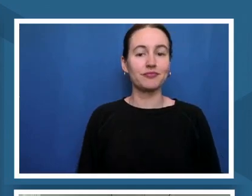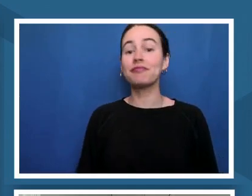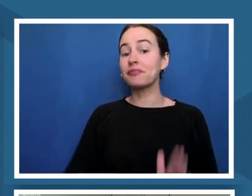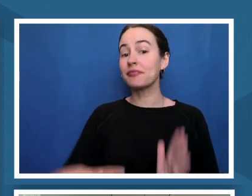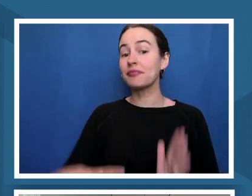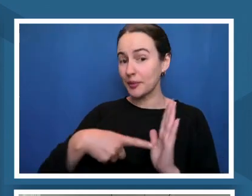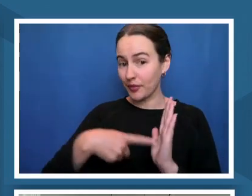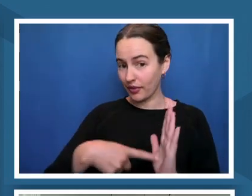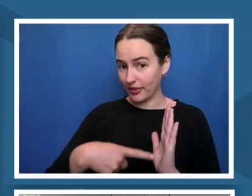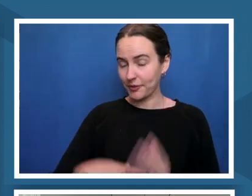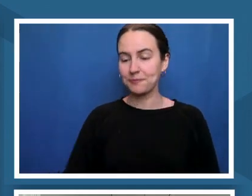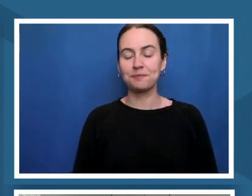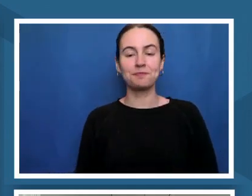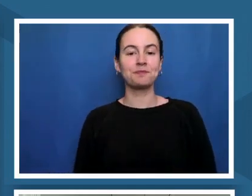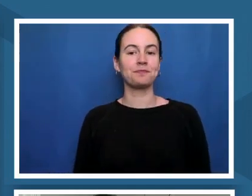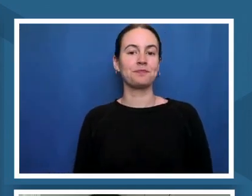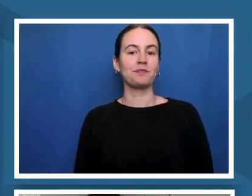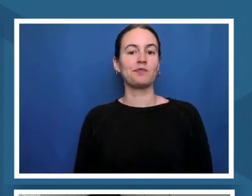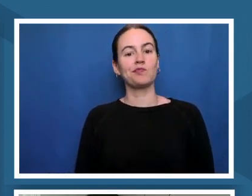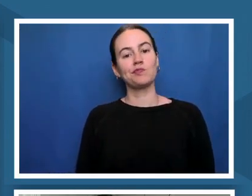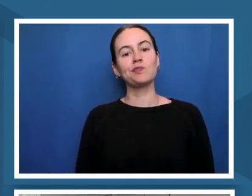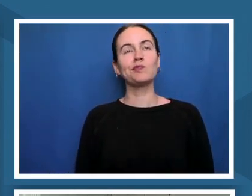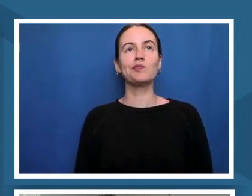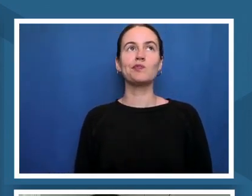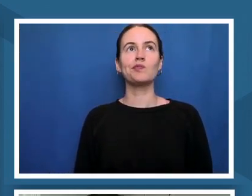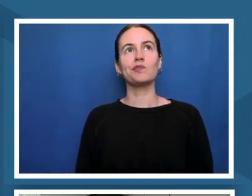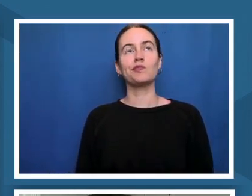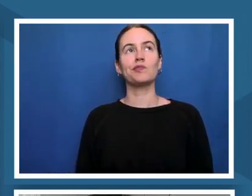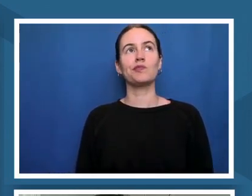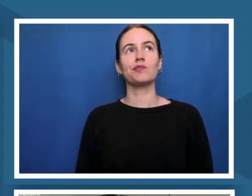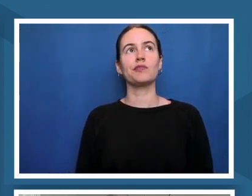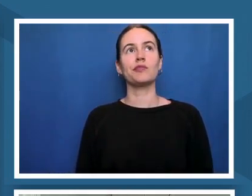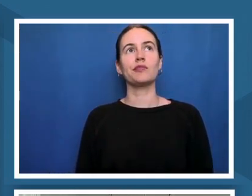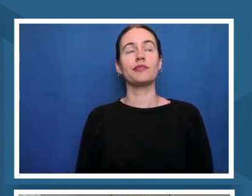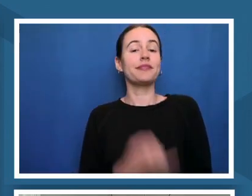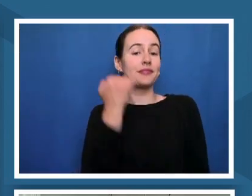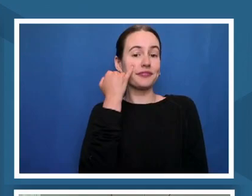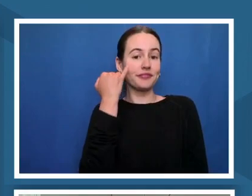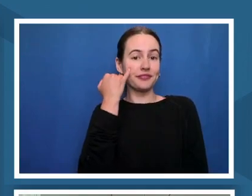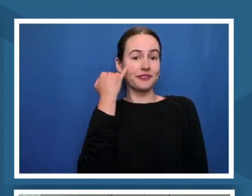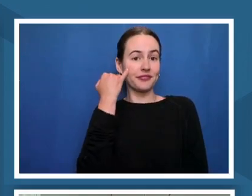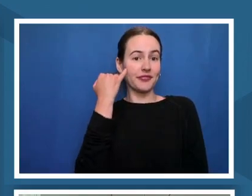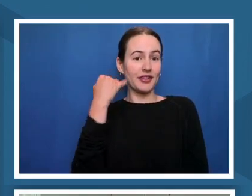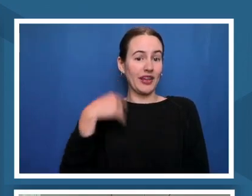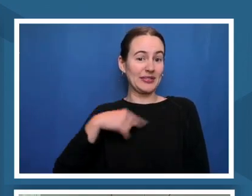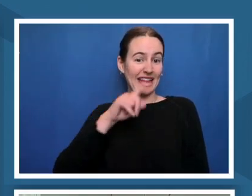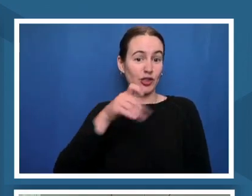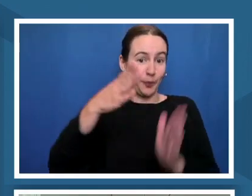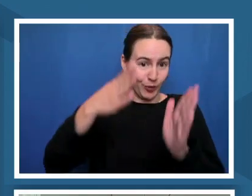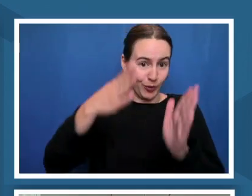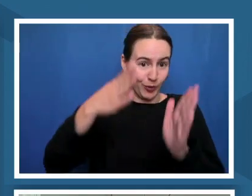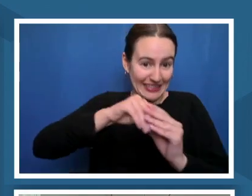um to i if i was asking one of the figures in this painting